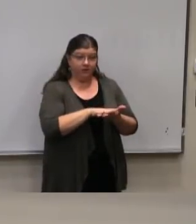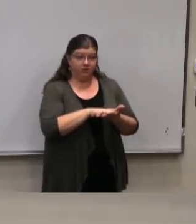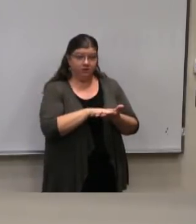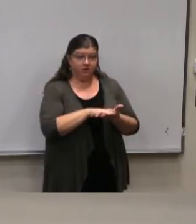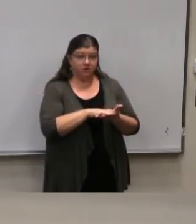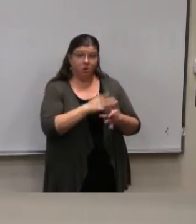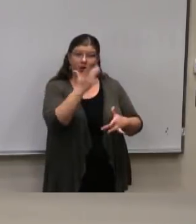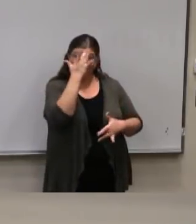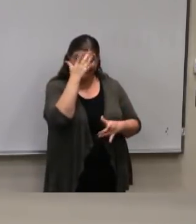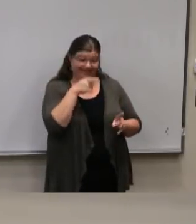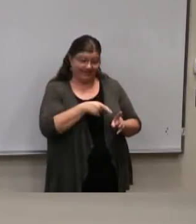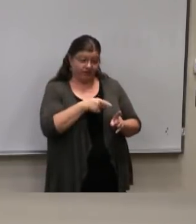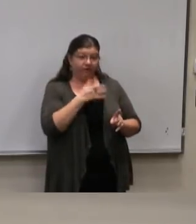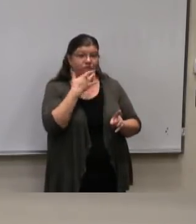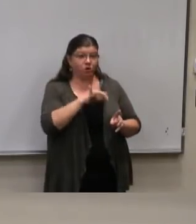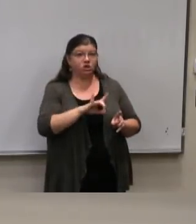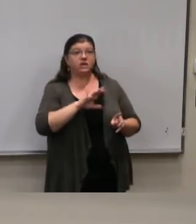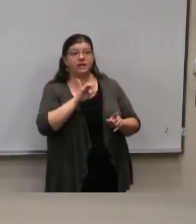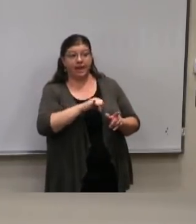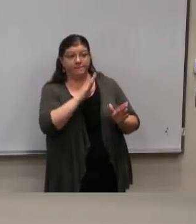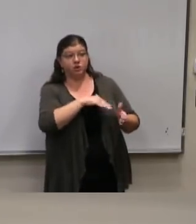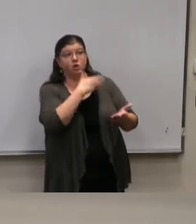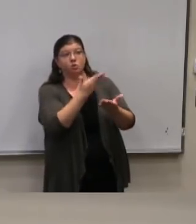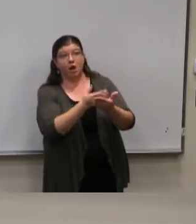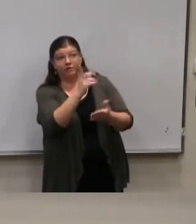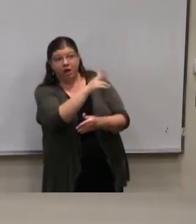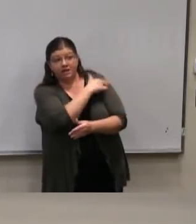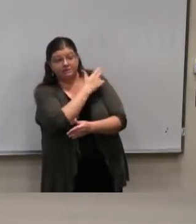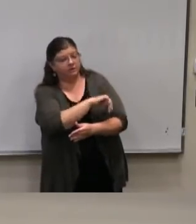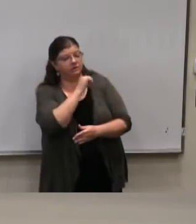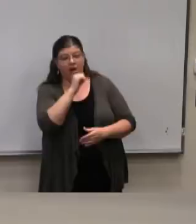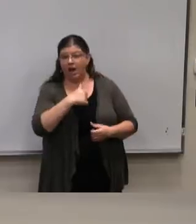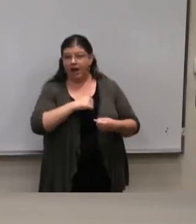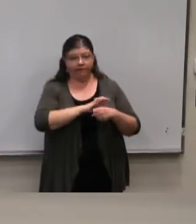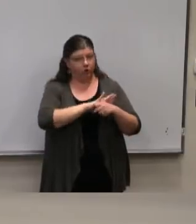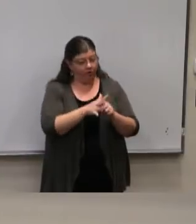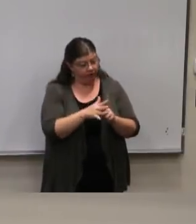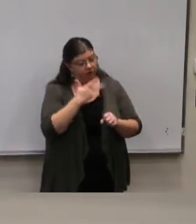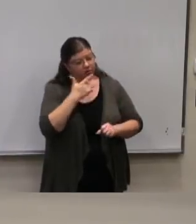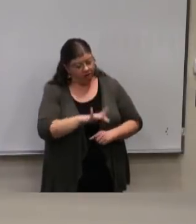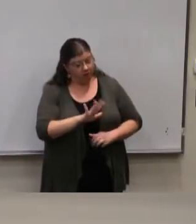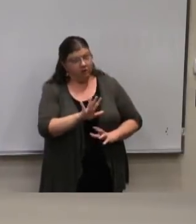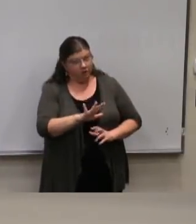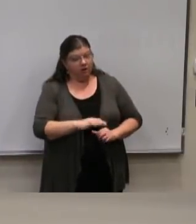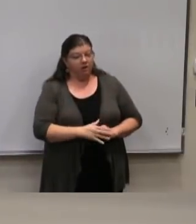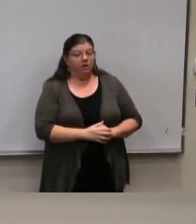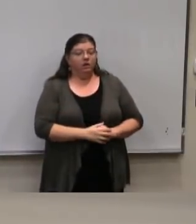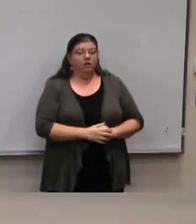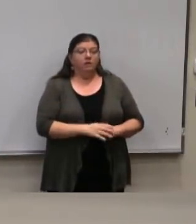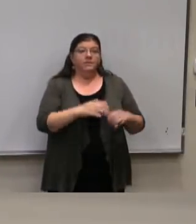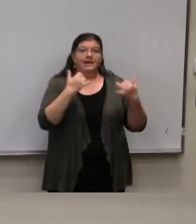Fortunately that person, when they got to the hospital, was tested didn't have the COVID and but we now have a protocol